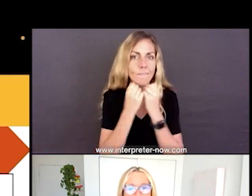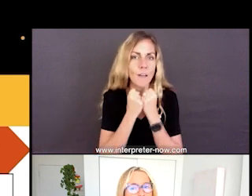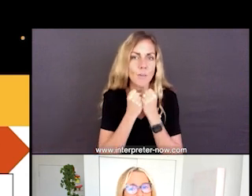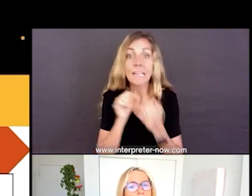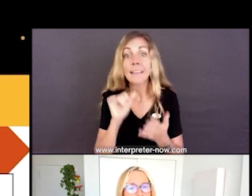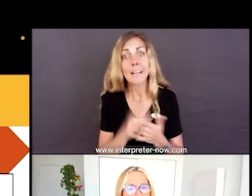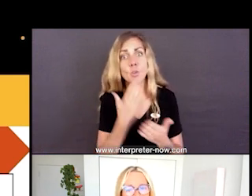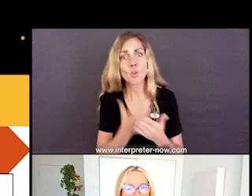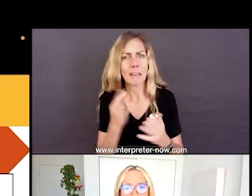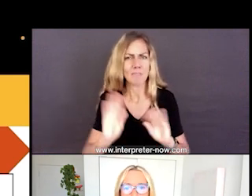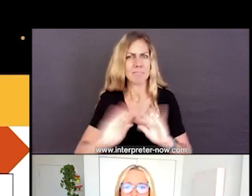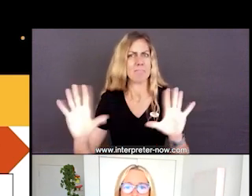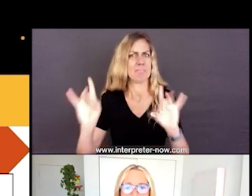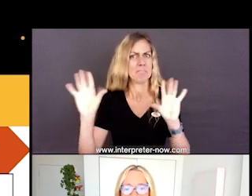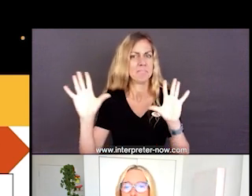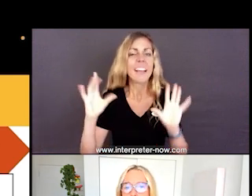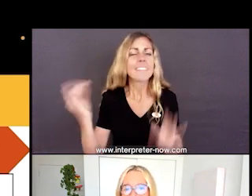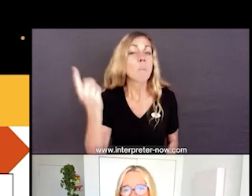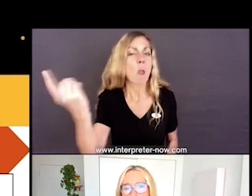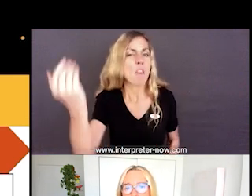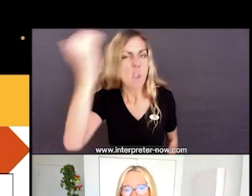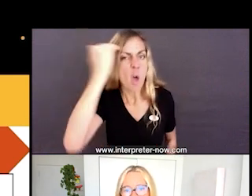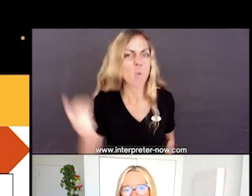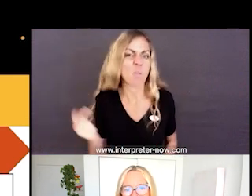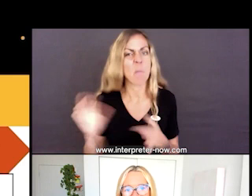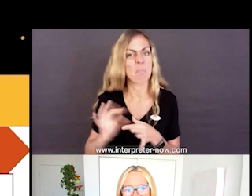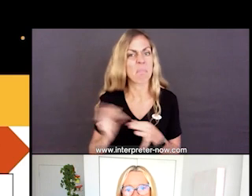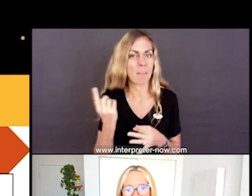So this one is especially good if it's egregious, or if it's intentional.